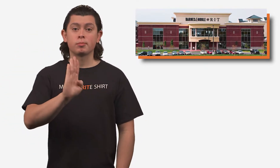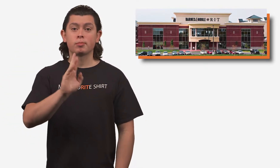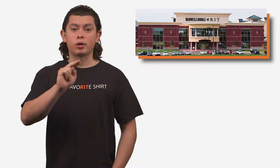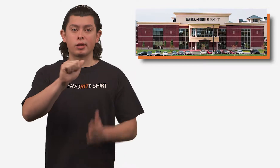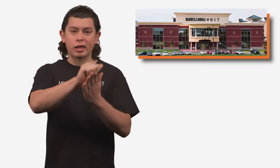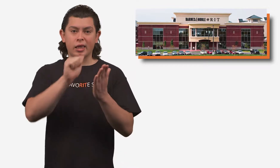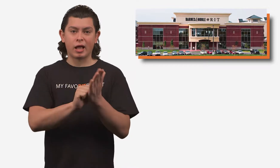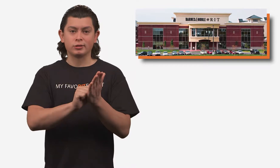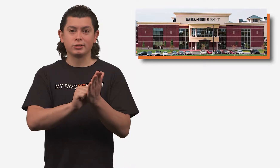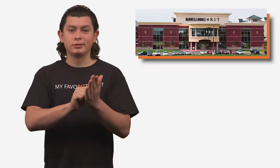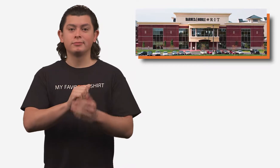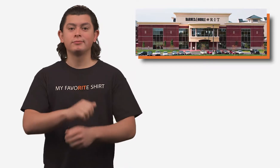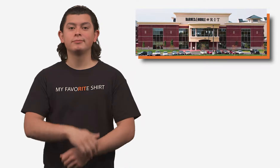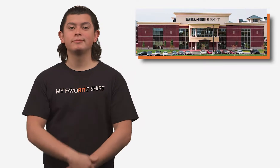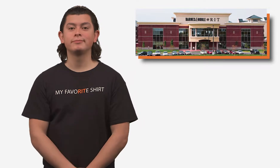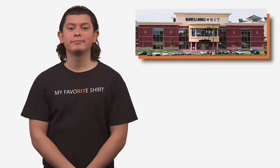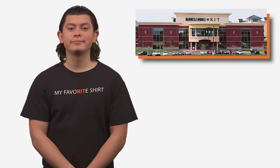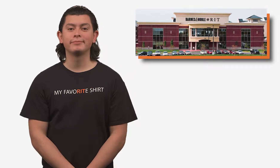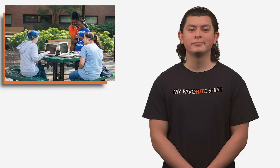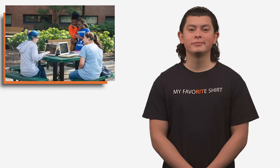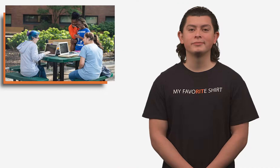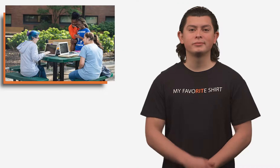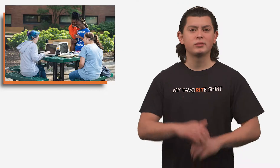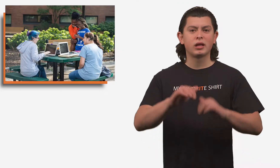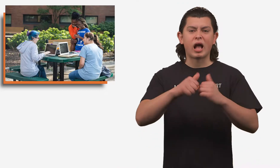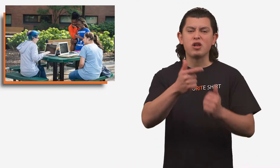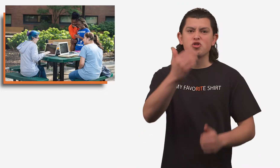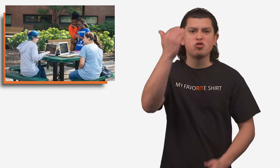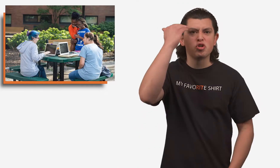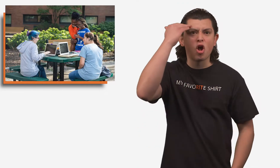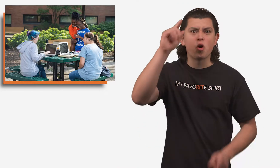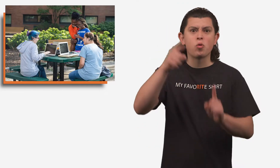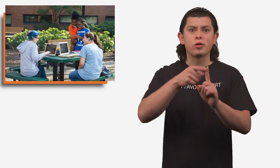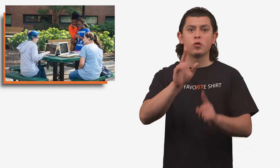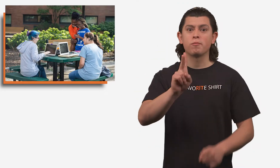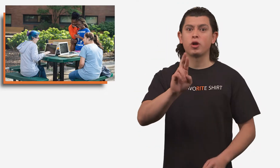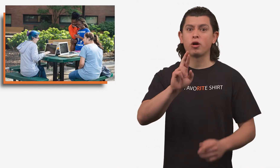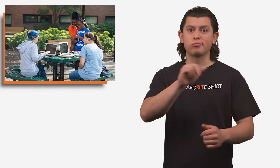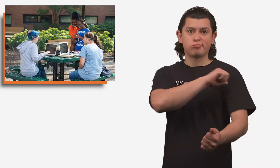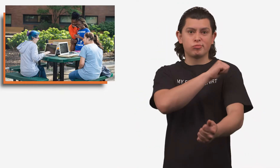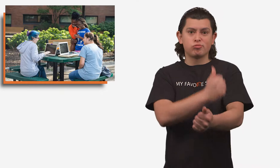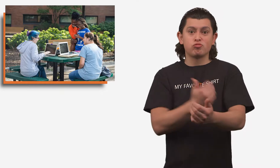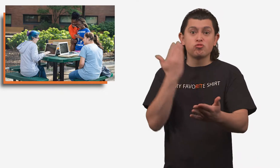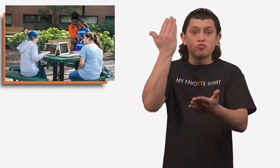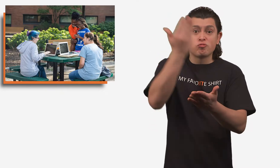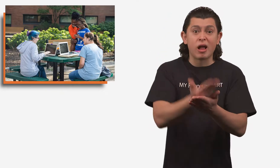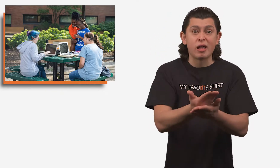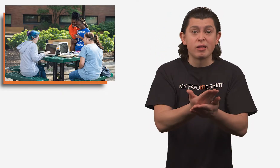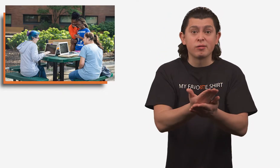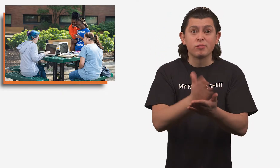TO YOUR BARNES & NOBLE ACCOUNT. HOW DO YOU KNOW WHEN YOUR VR AUTHORIZATION HAS ARRIVED